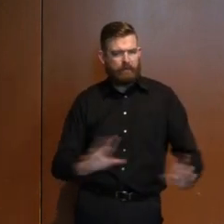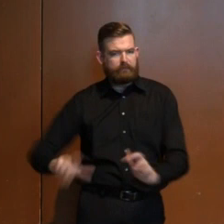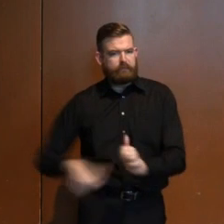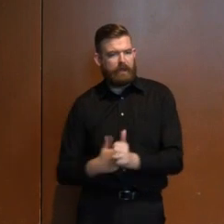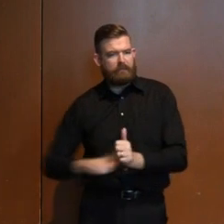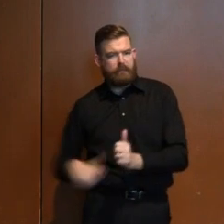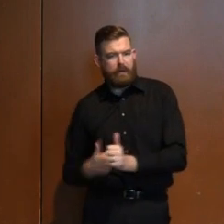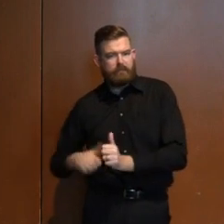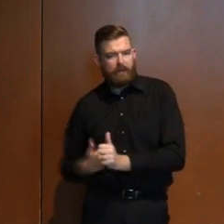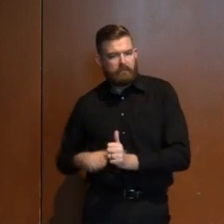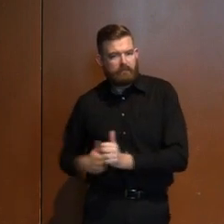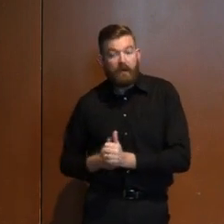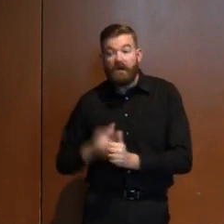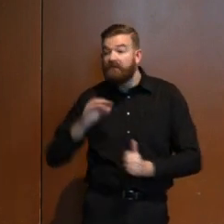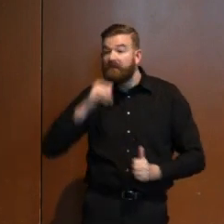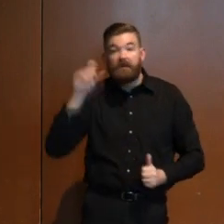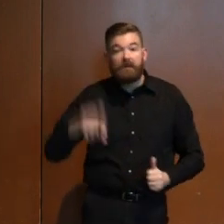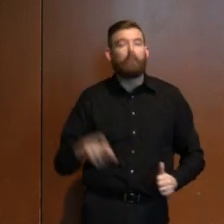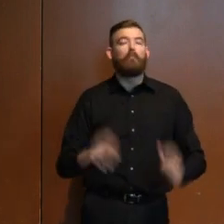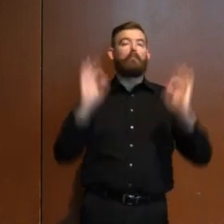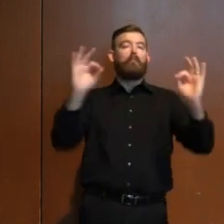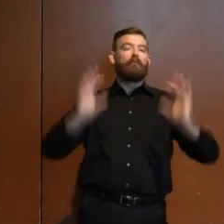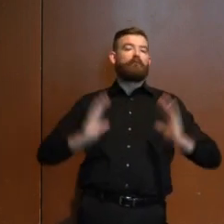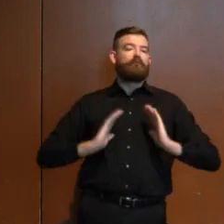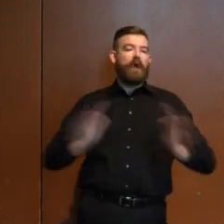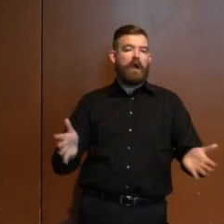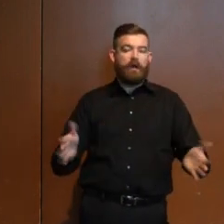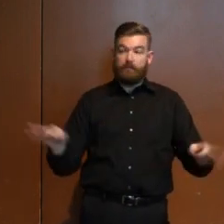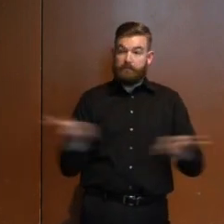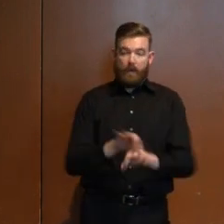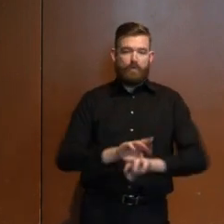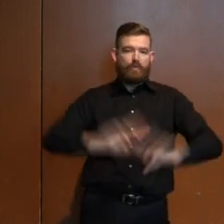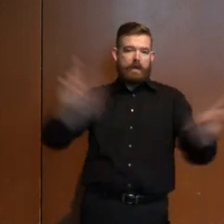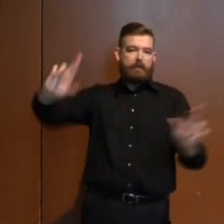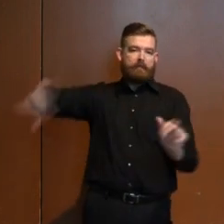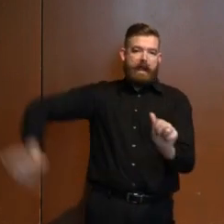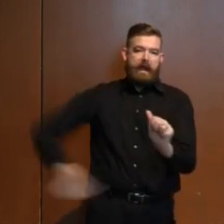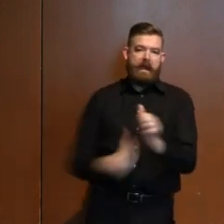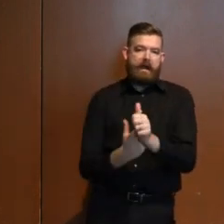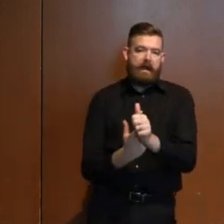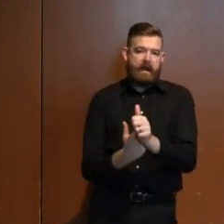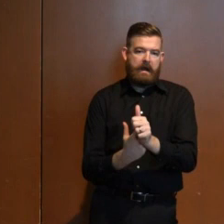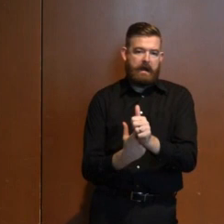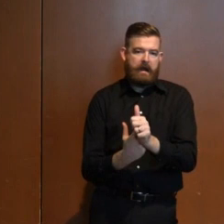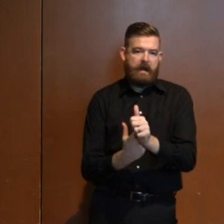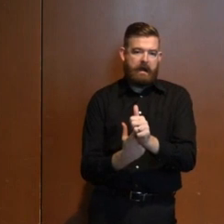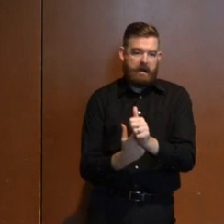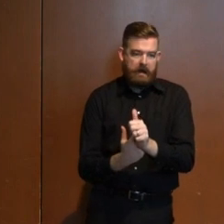THAT WILL BE THE BEST MISTAKE WE EVER EVER MADE. AND WE HOPE THIS ALL REMAINS MEASURES OF PREPAREDNESS.